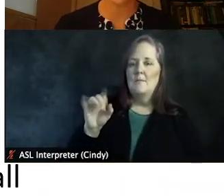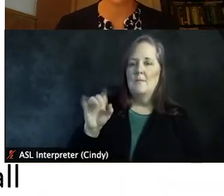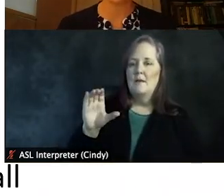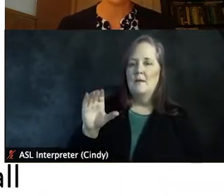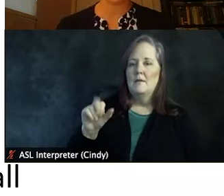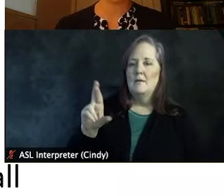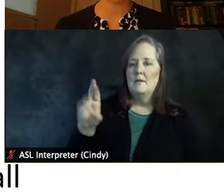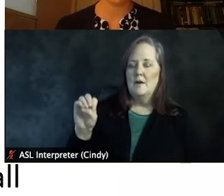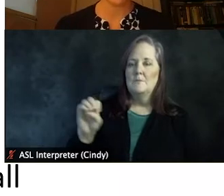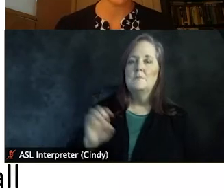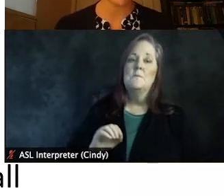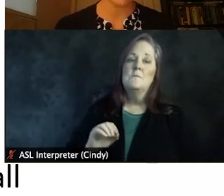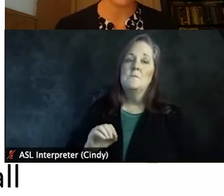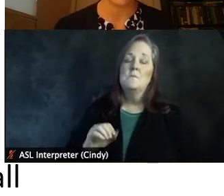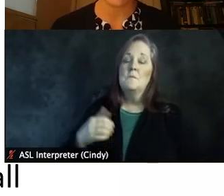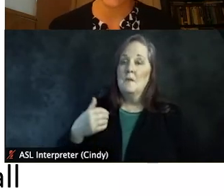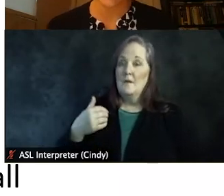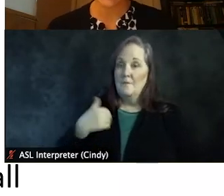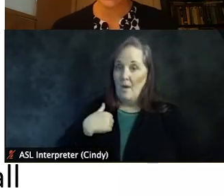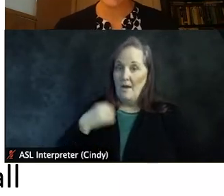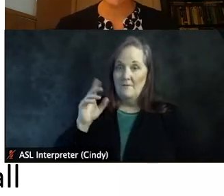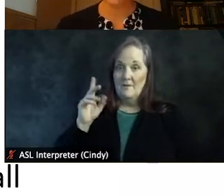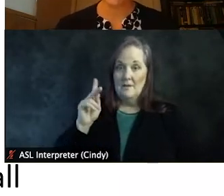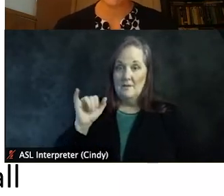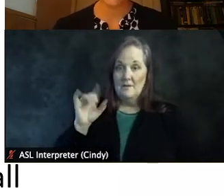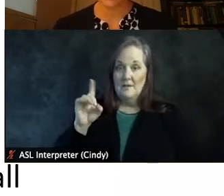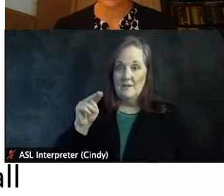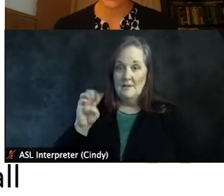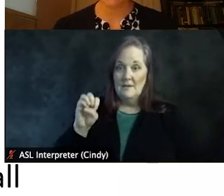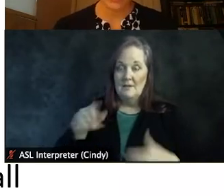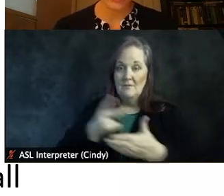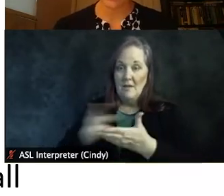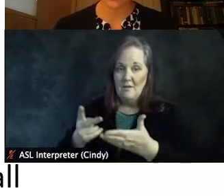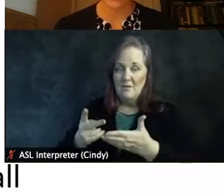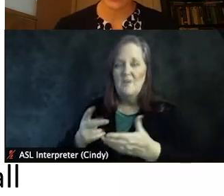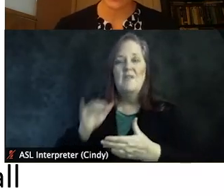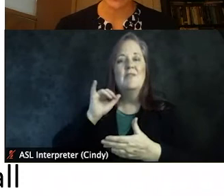with health insurance plans, including MediCal or Medicare,